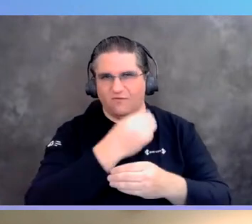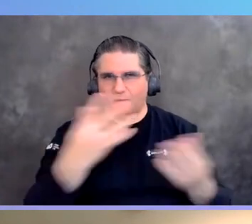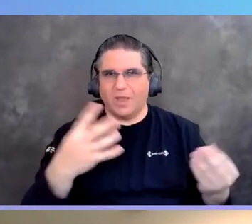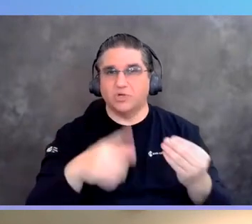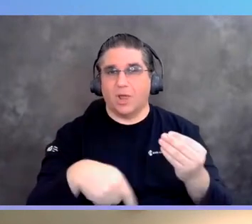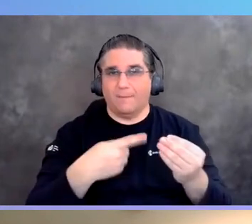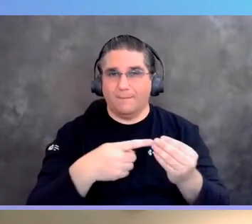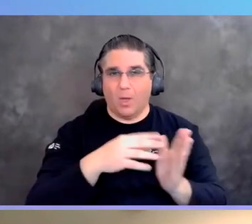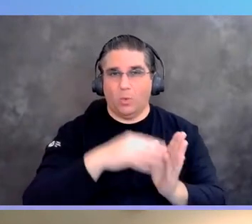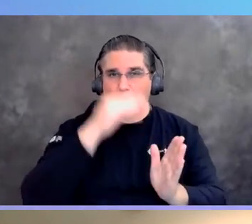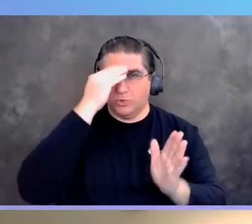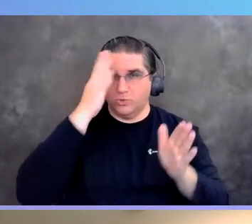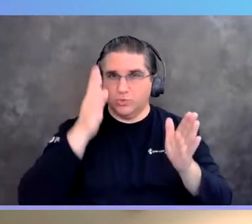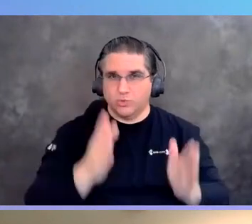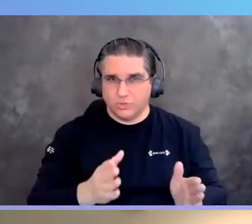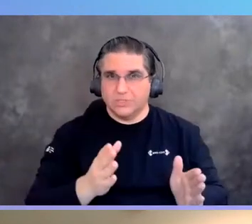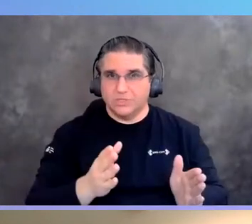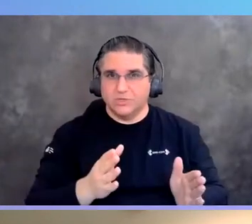the students. Uh, there was no, that was not included in the alt